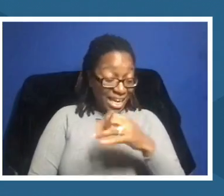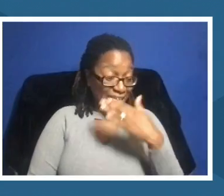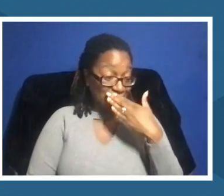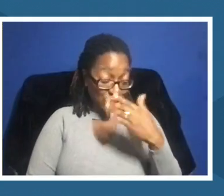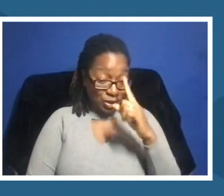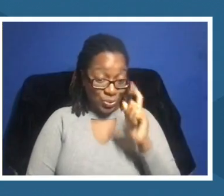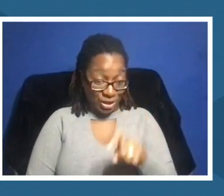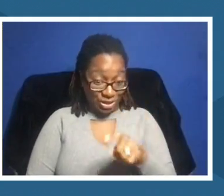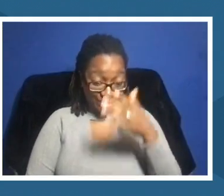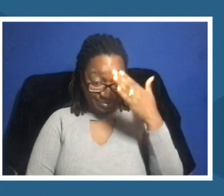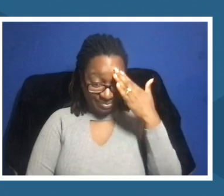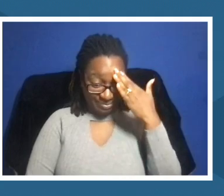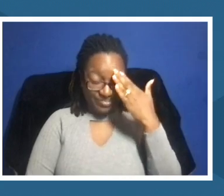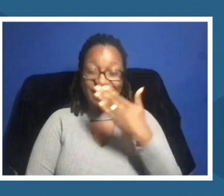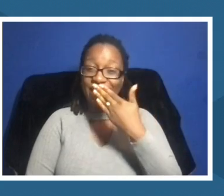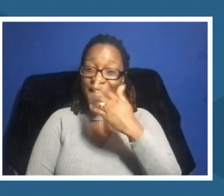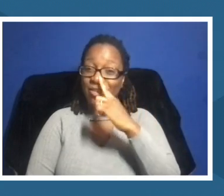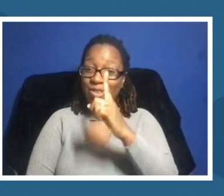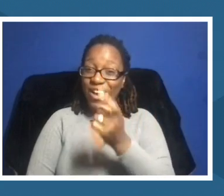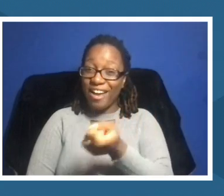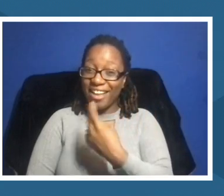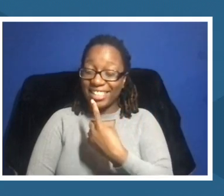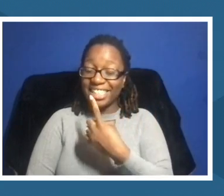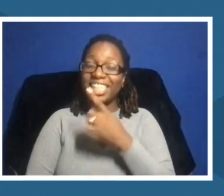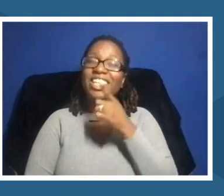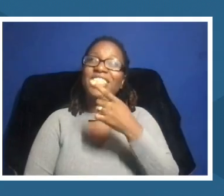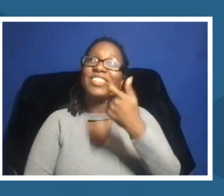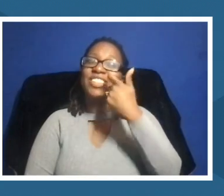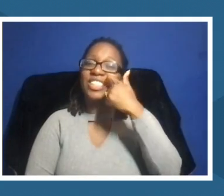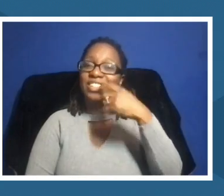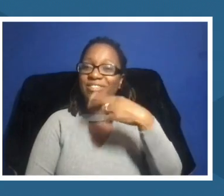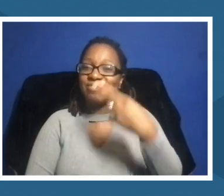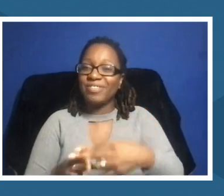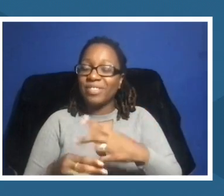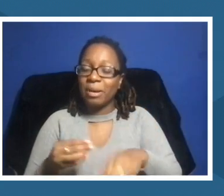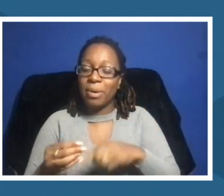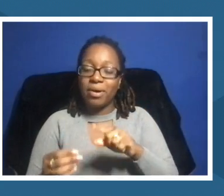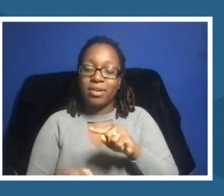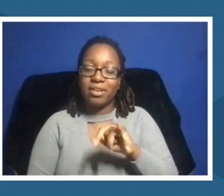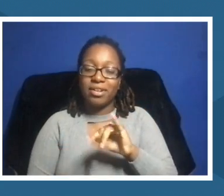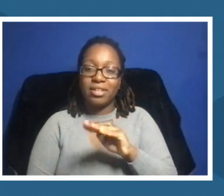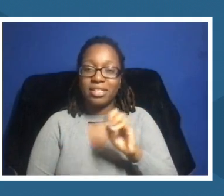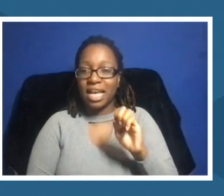asking that you know something you mentioned for the time magazine article